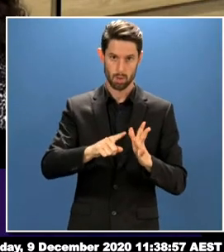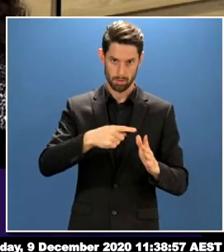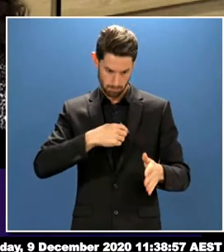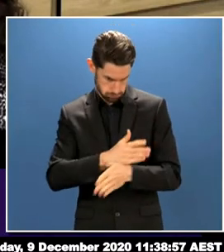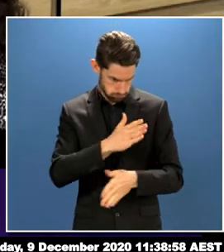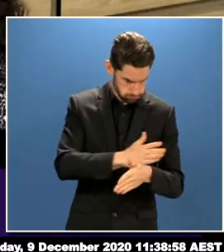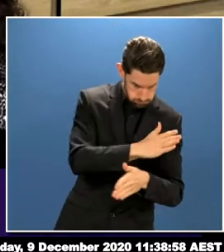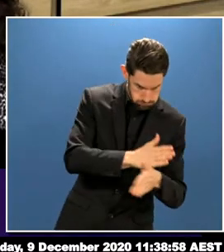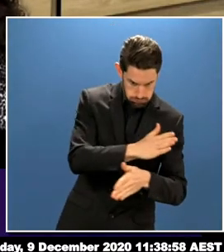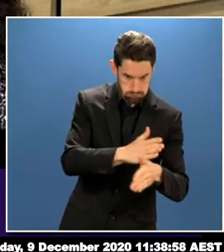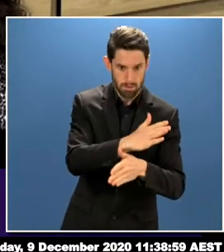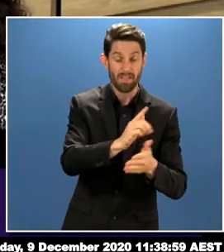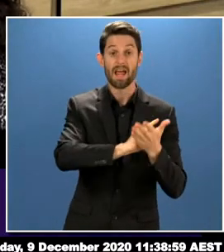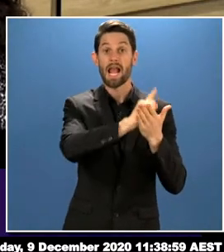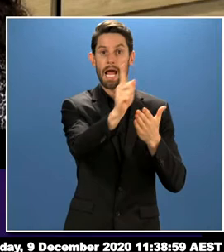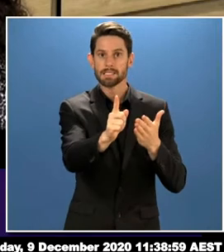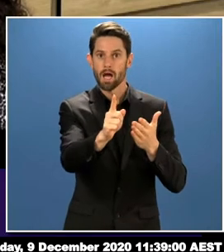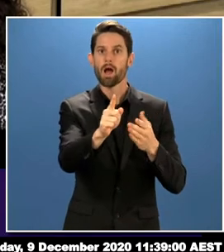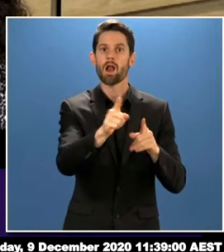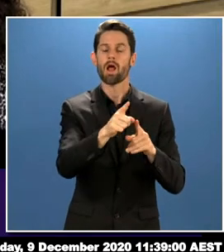take a bit of a break afterwards.